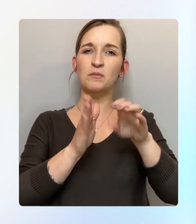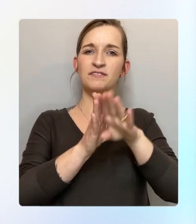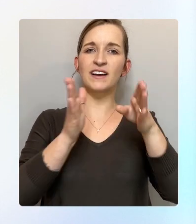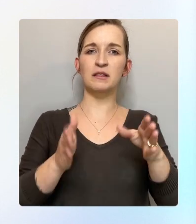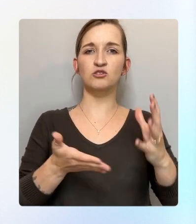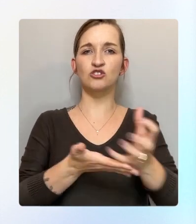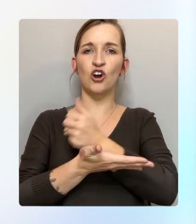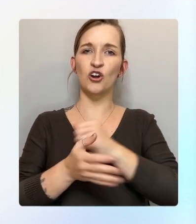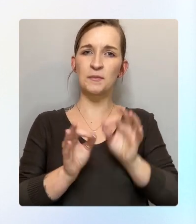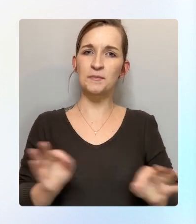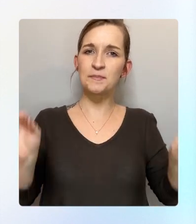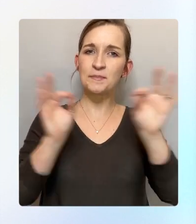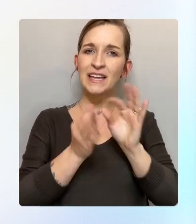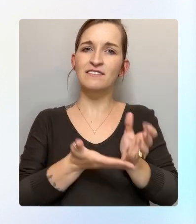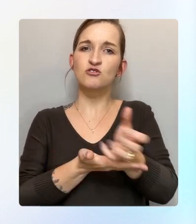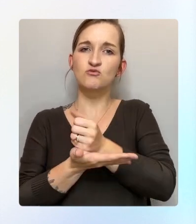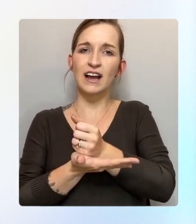will maximize their success in the future.